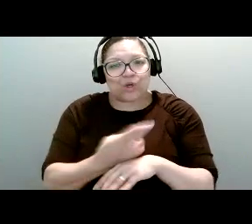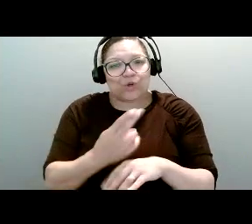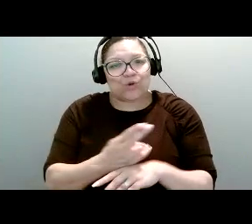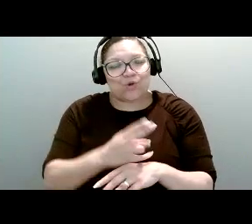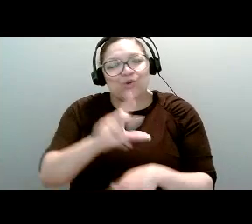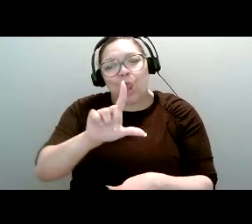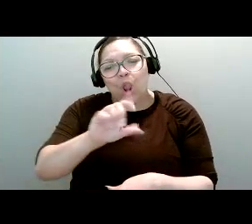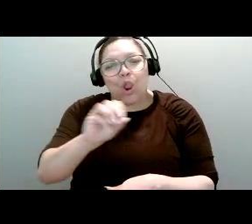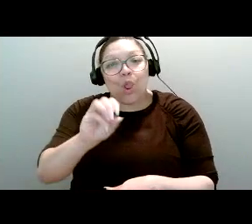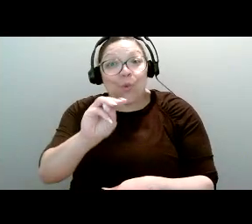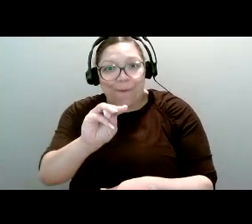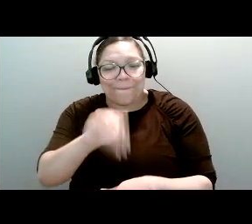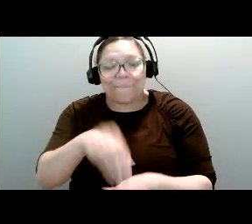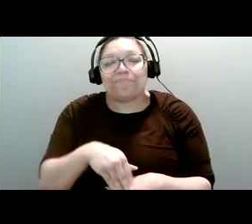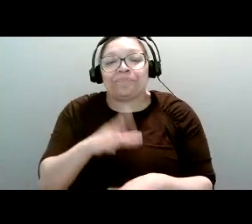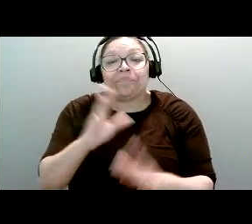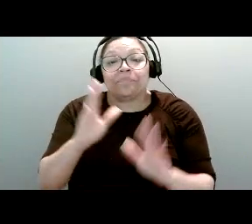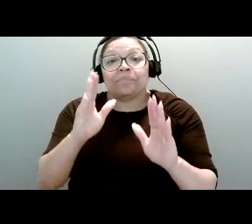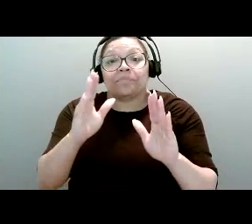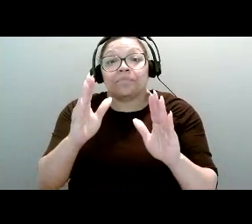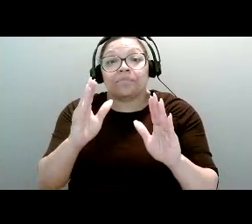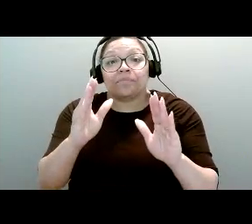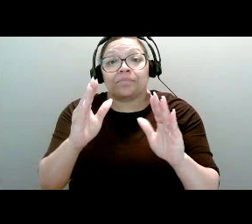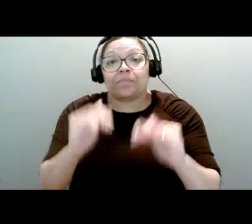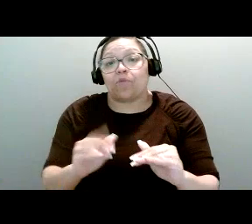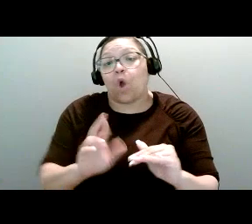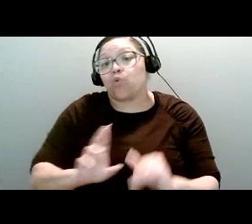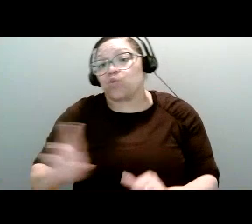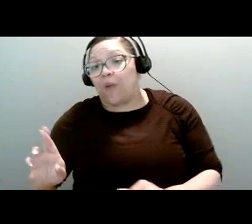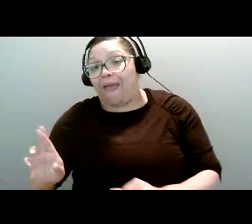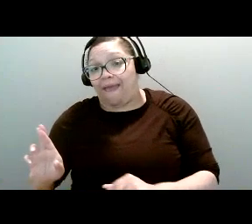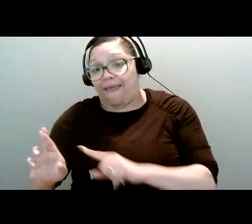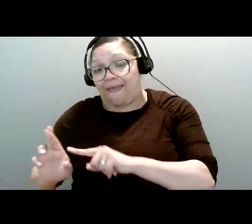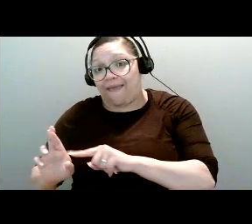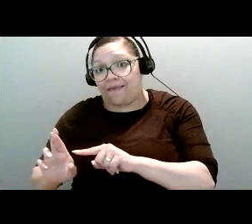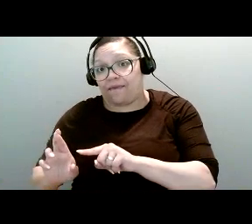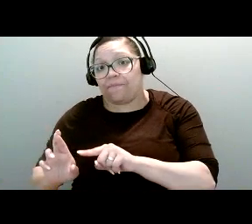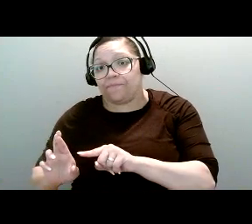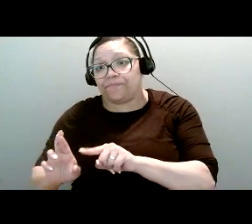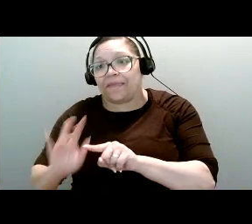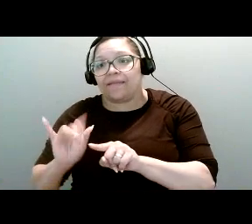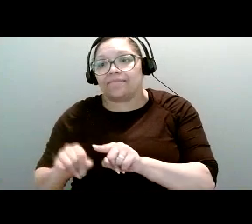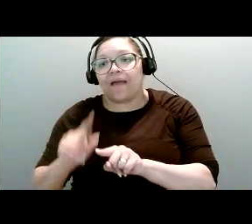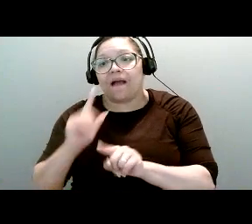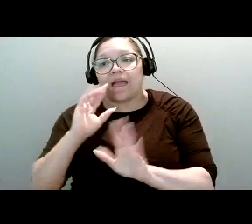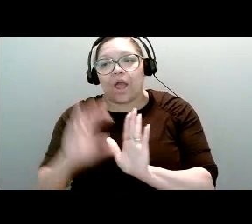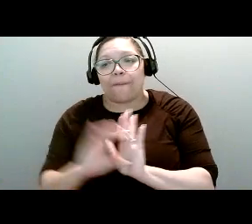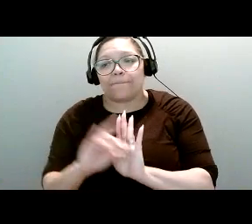And then you also have in the lower right hand corner an image of a built environment.